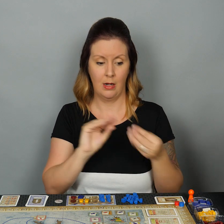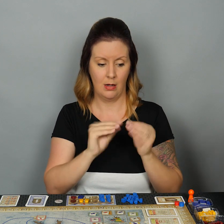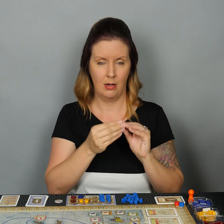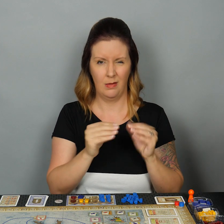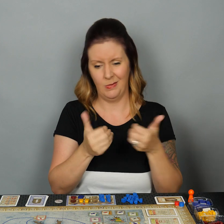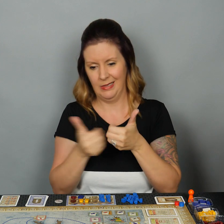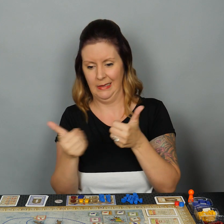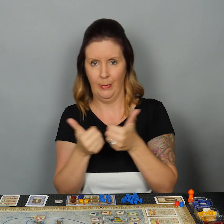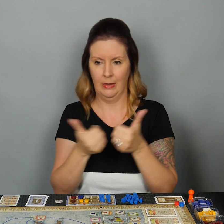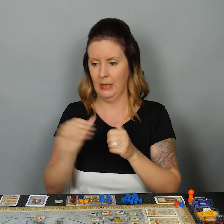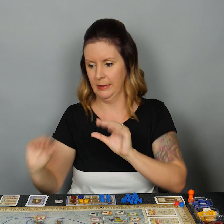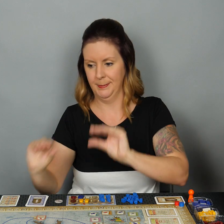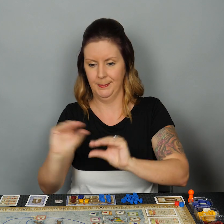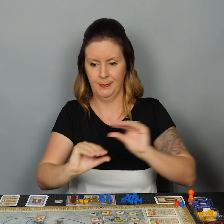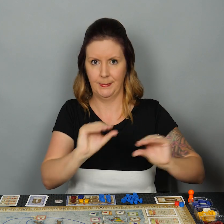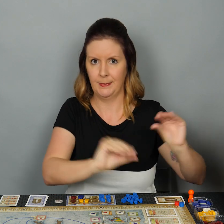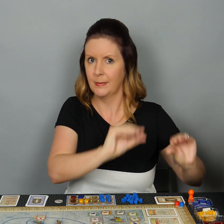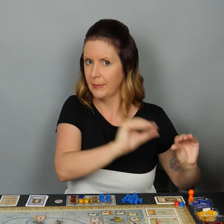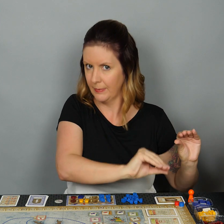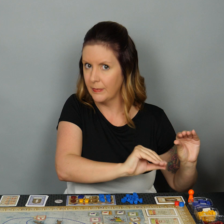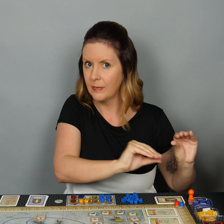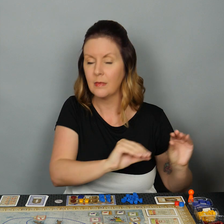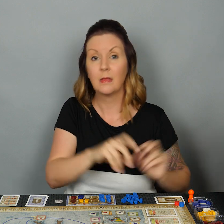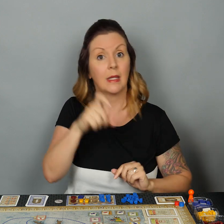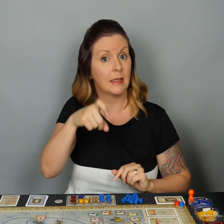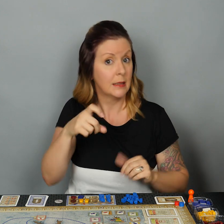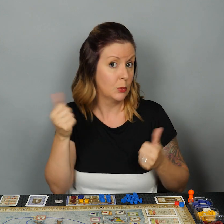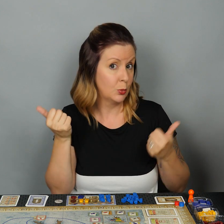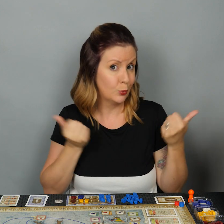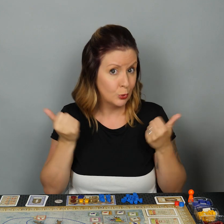Separate the cards by their Roman numerals.